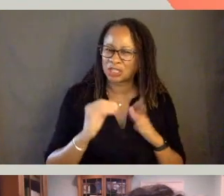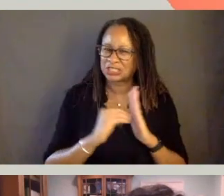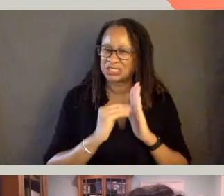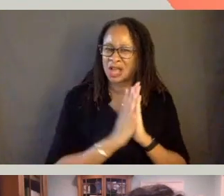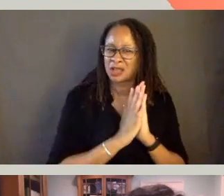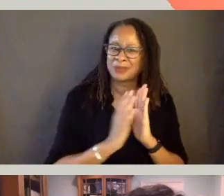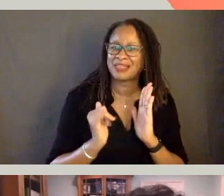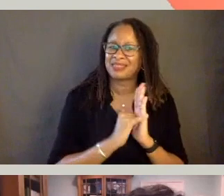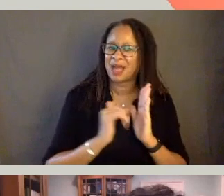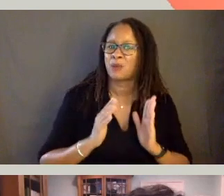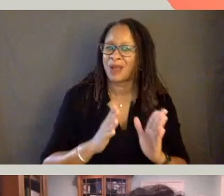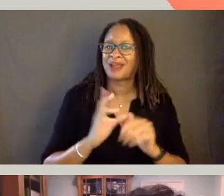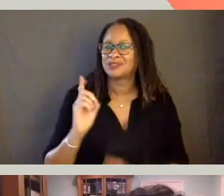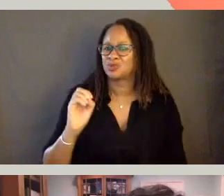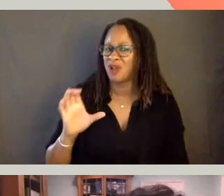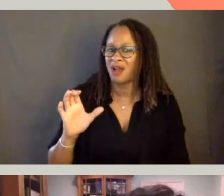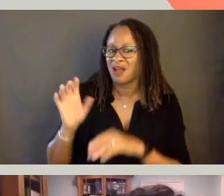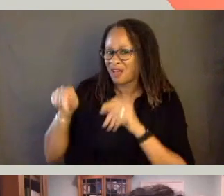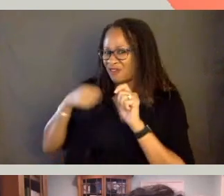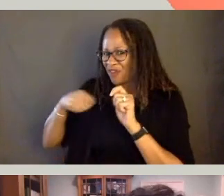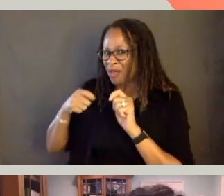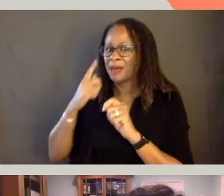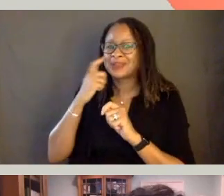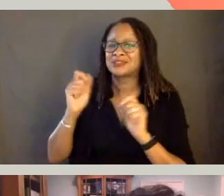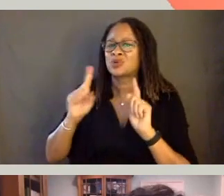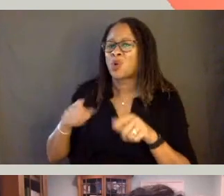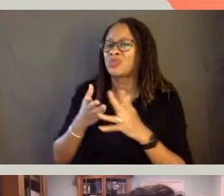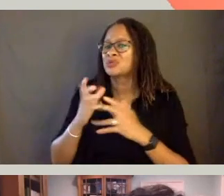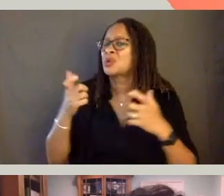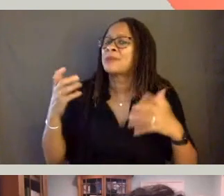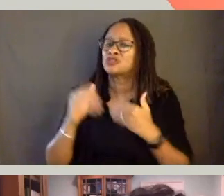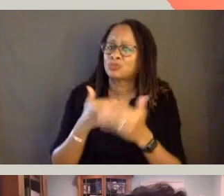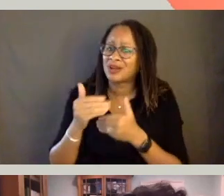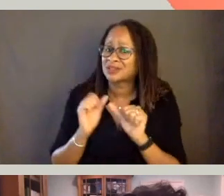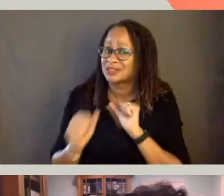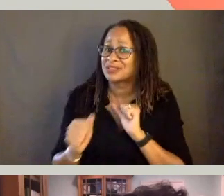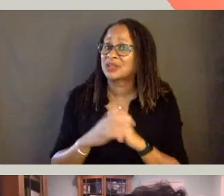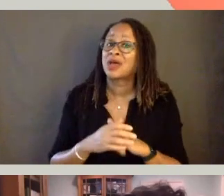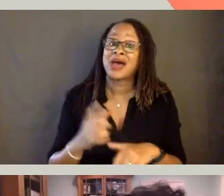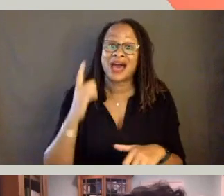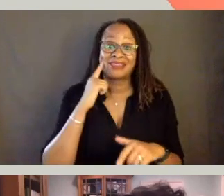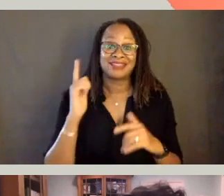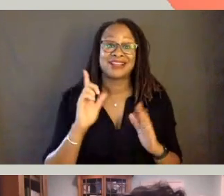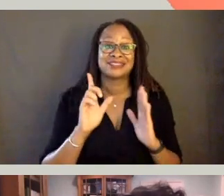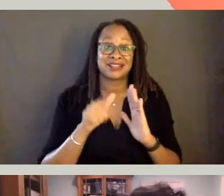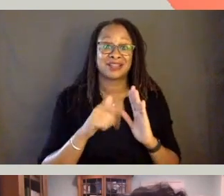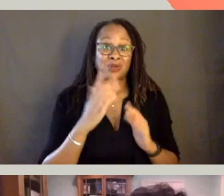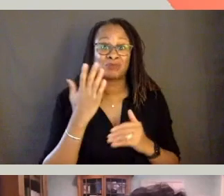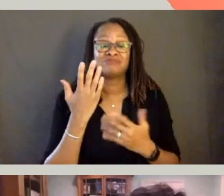because I knew that they were just going through so much passes. And I think that's ultimately why we kind of pivoted more